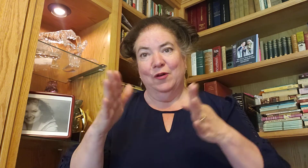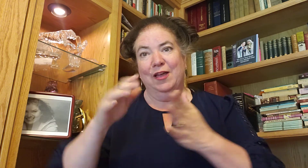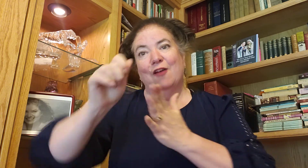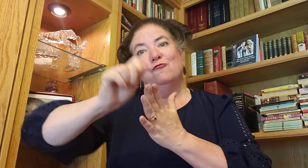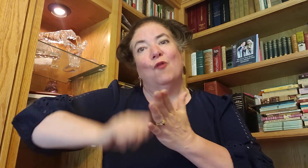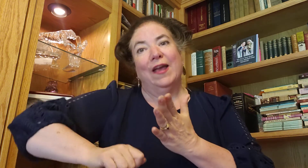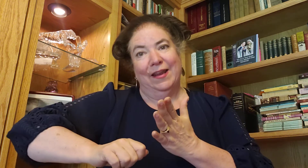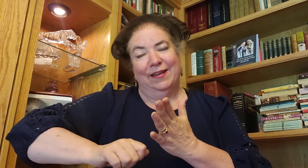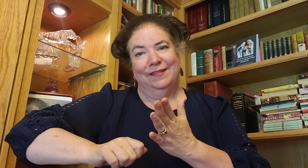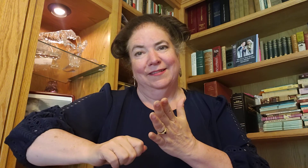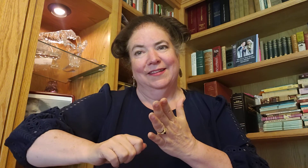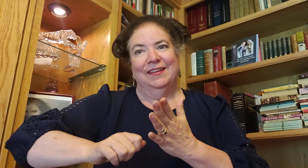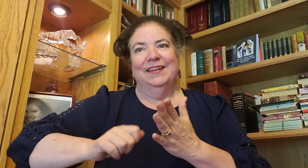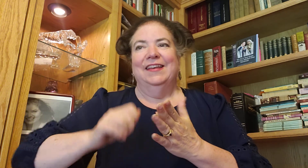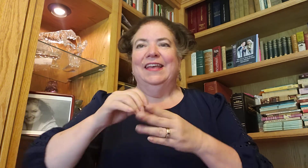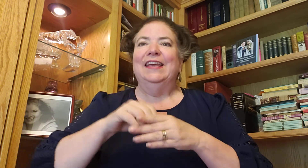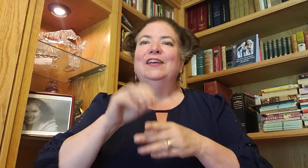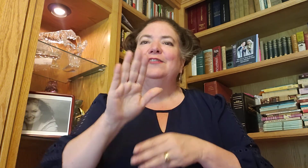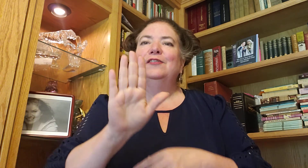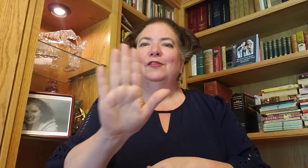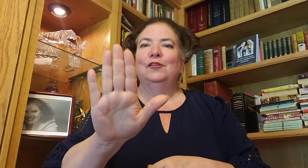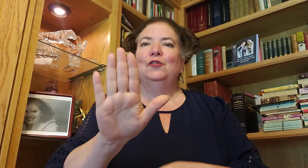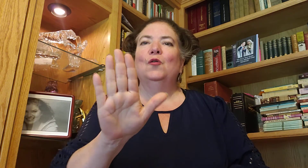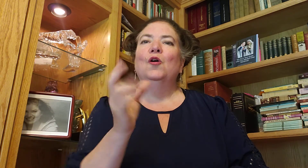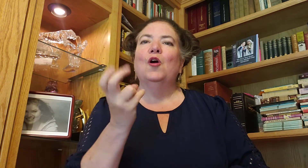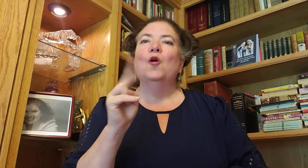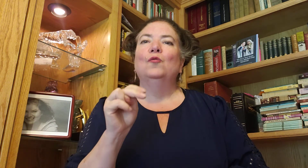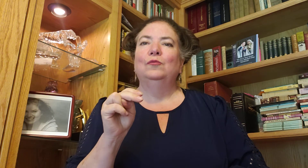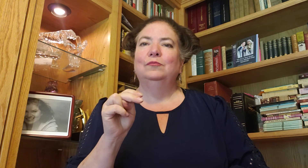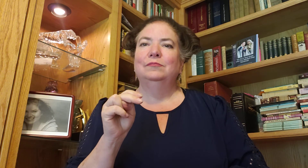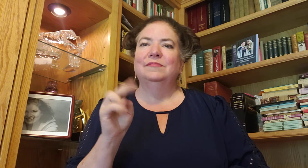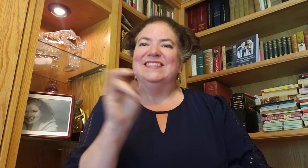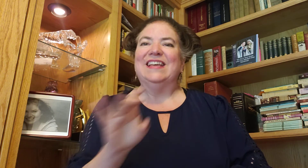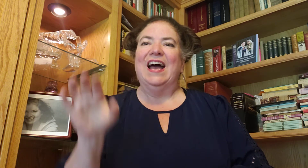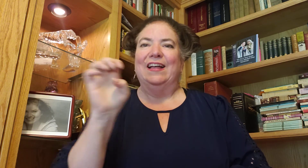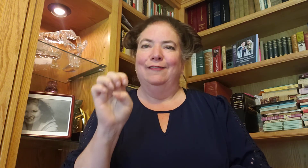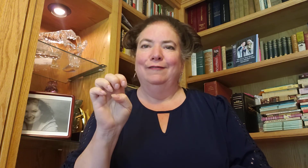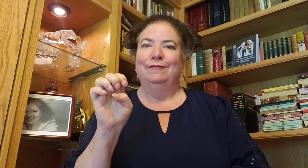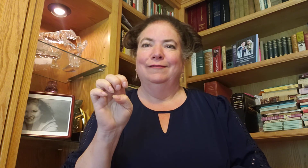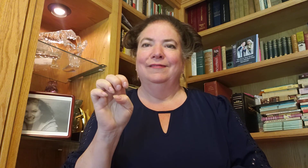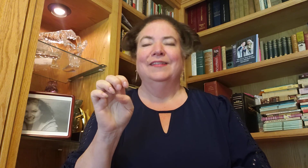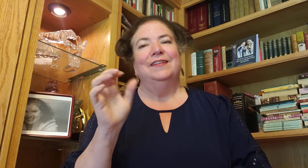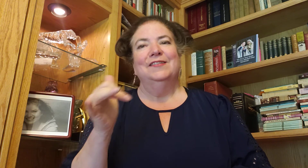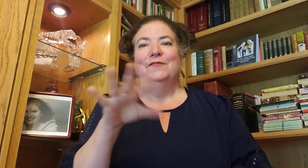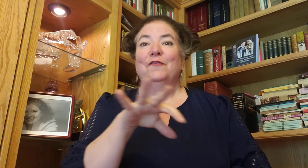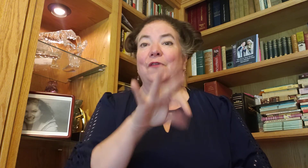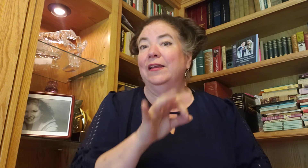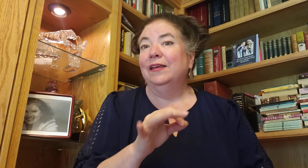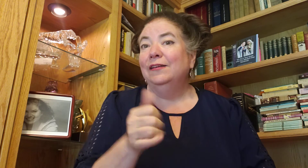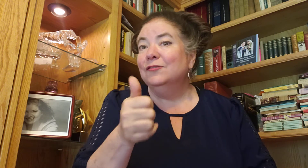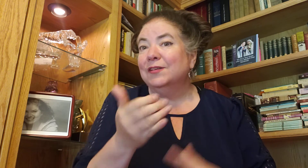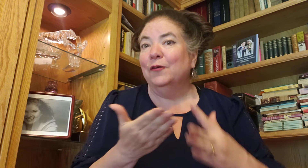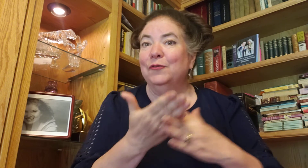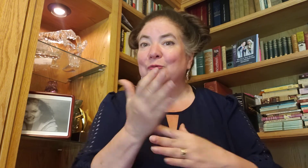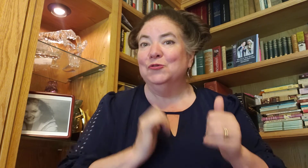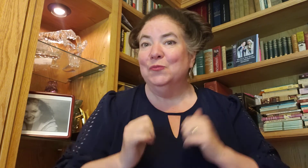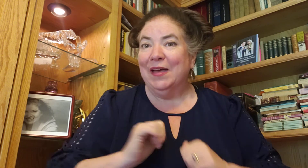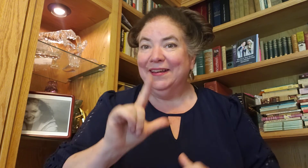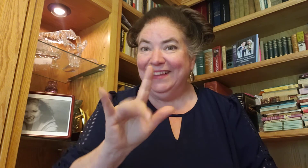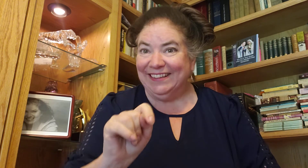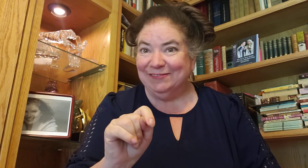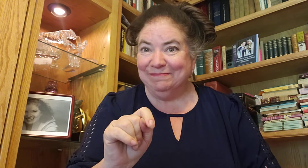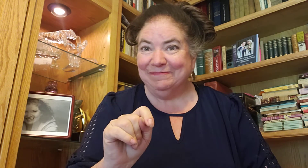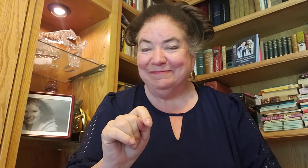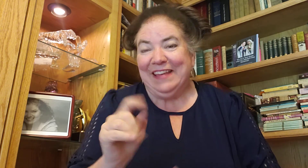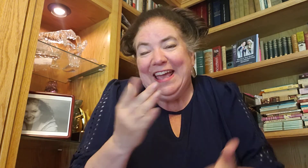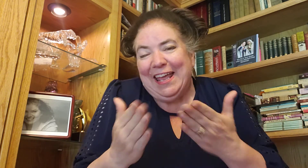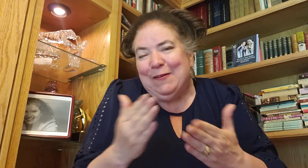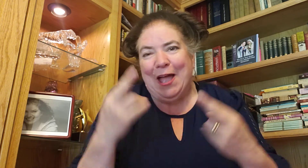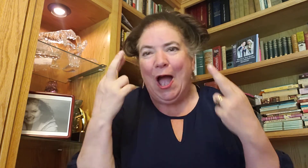way of writing in your own style. "Finding Yourself through Dramatic Lit!" Anyway, I